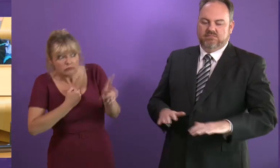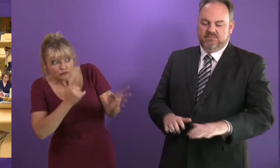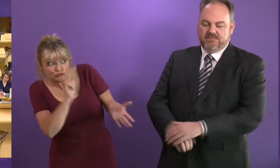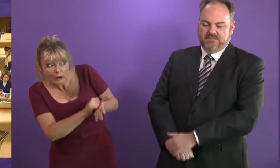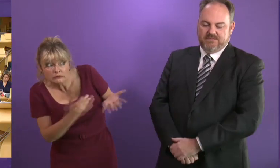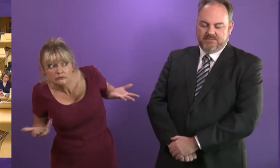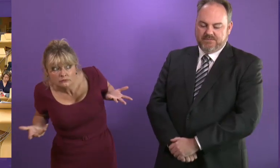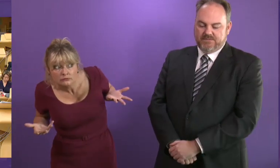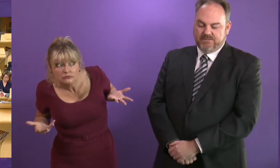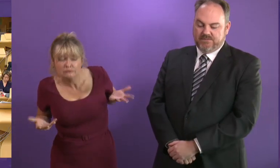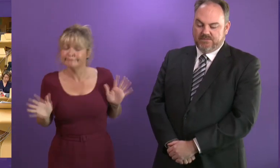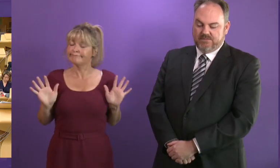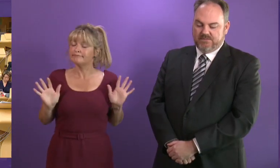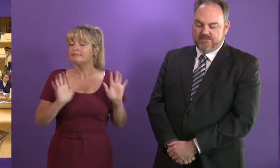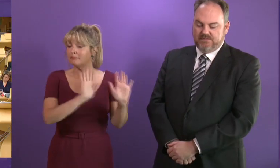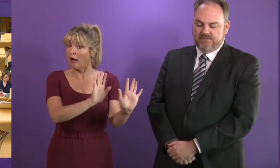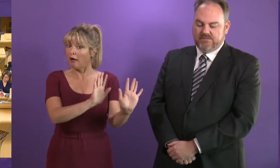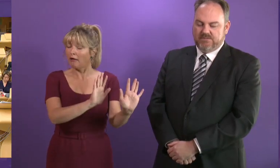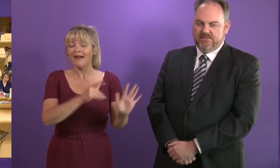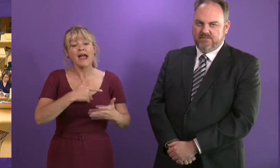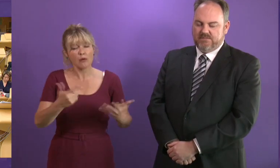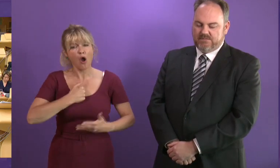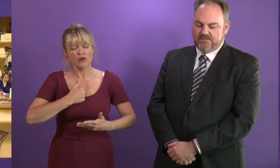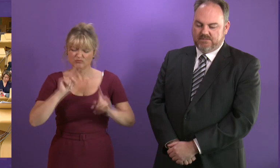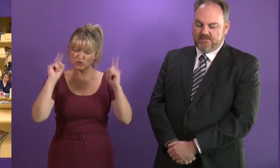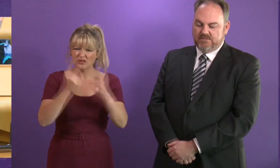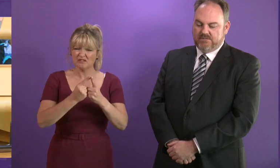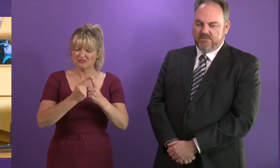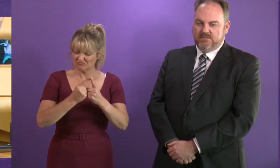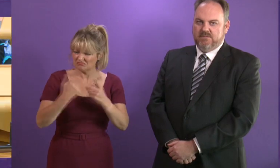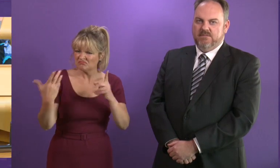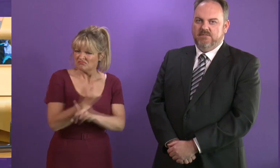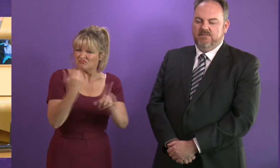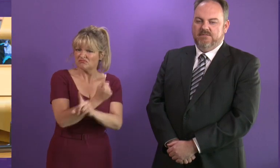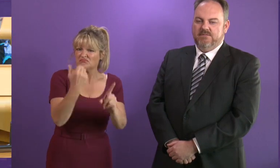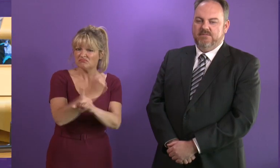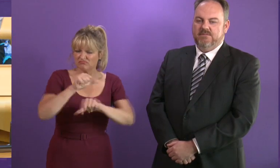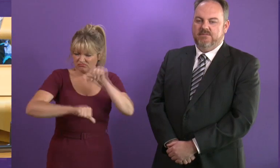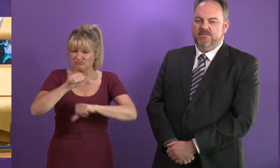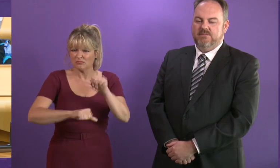Our universities are performing strongly. We have more top-200 universities per head